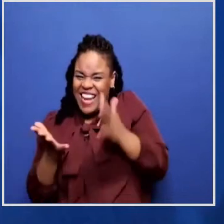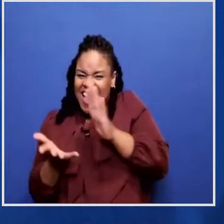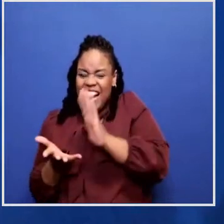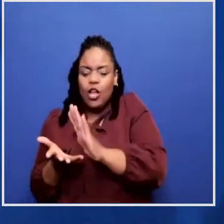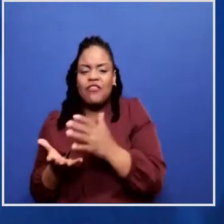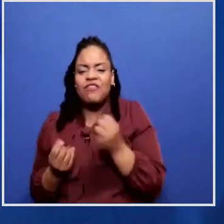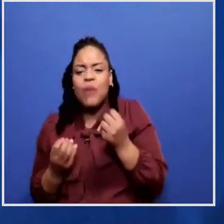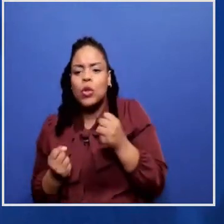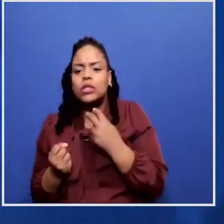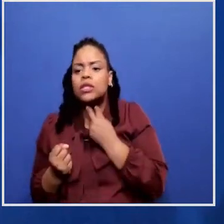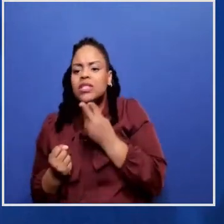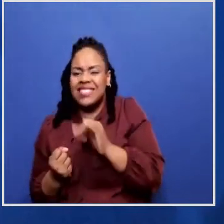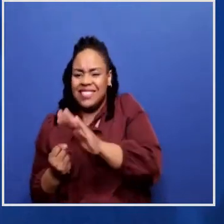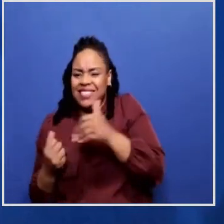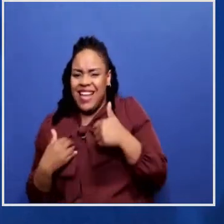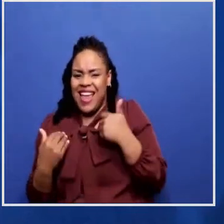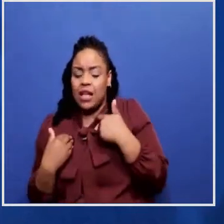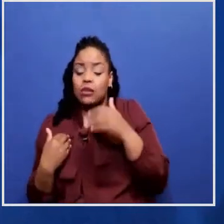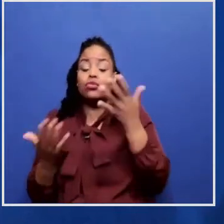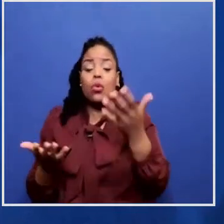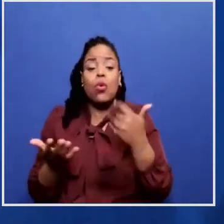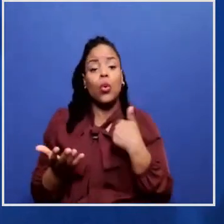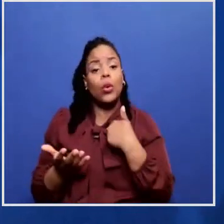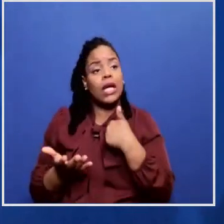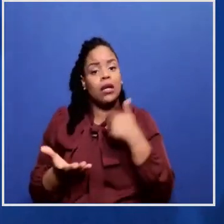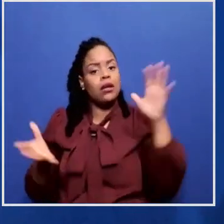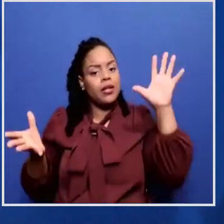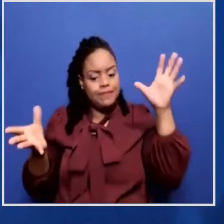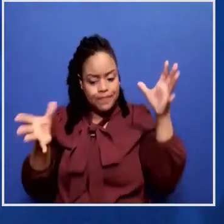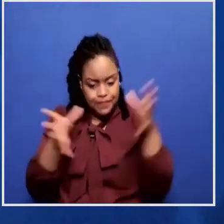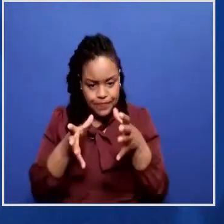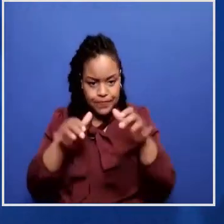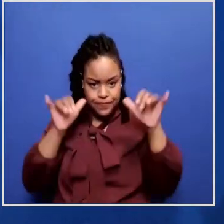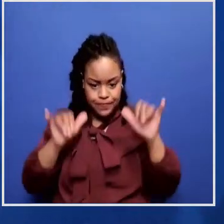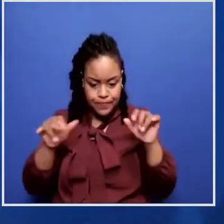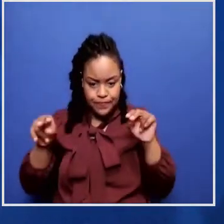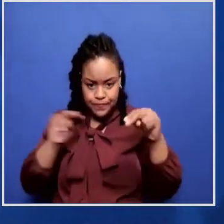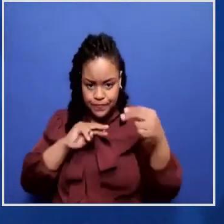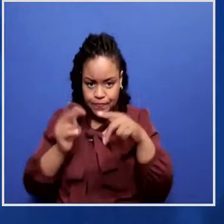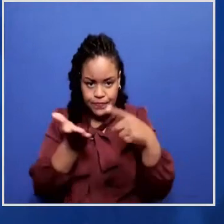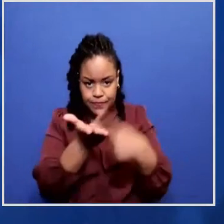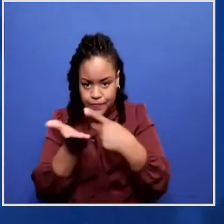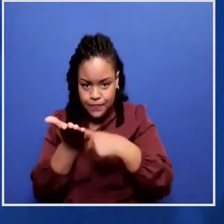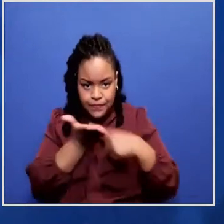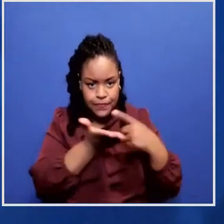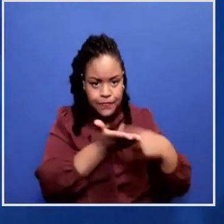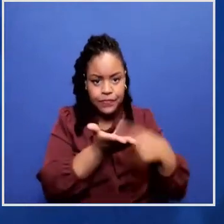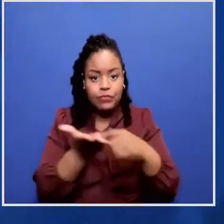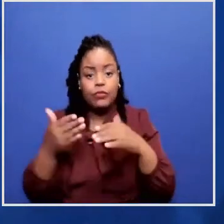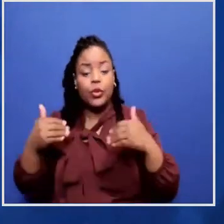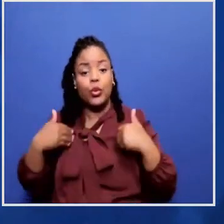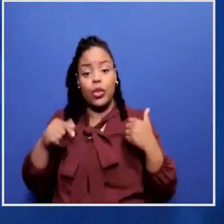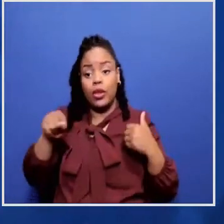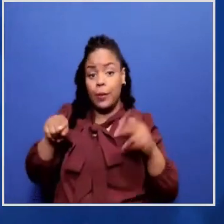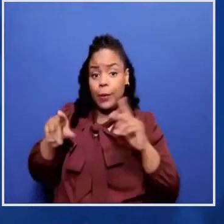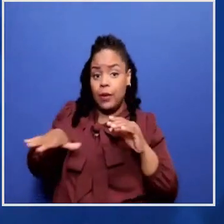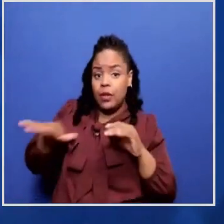WHAT THE LEADERS OF THESE ORGANIZATIONS WERE SAYING THEY NEEDED. I WANTED TO ENSURE YOUNG PEOPLE AND THEIR VOICES WERE BEING ELEVATED.